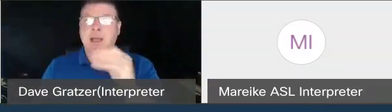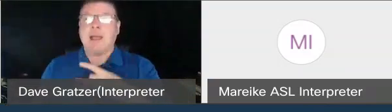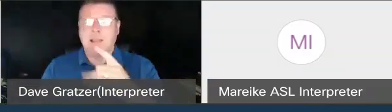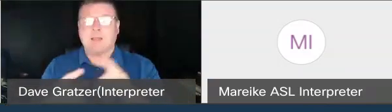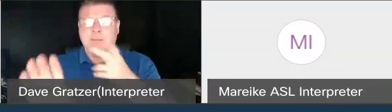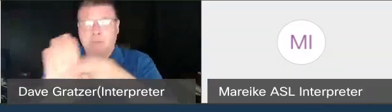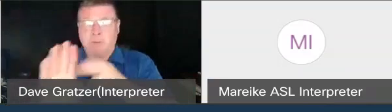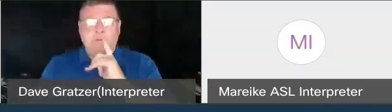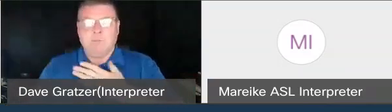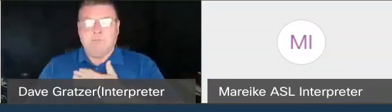we appreciate that.